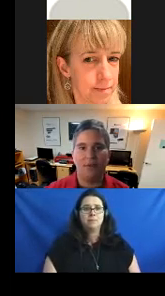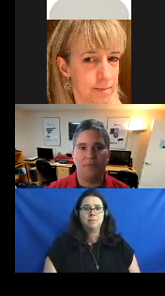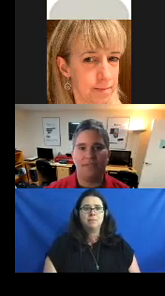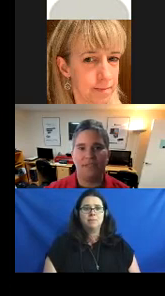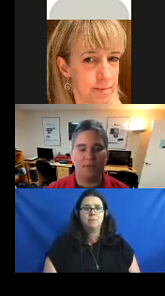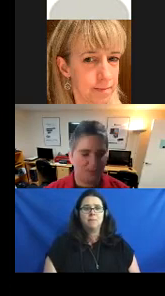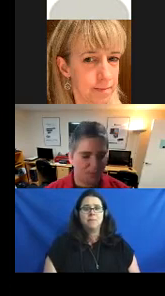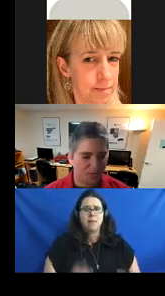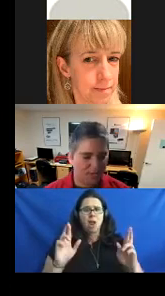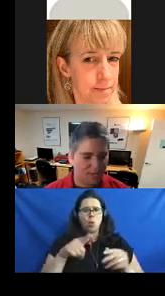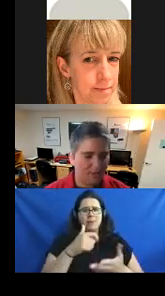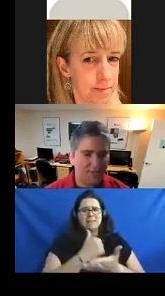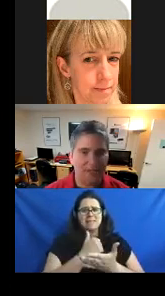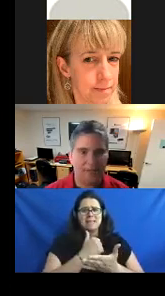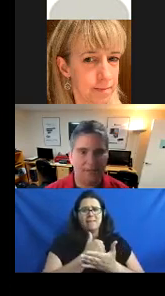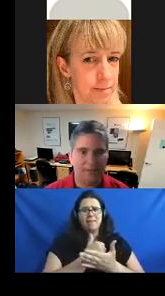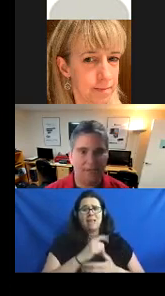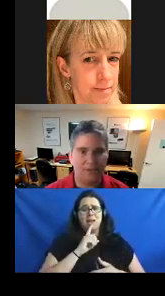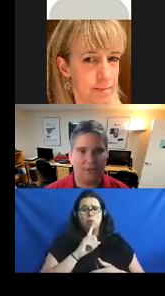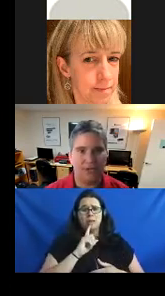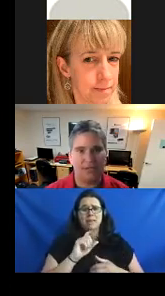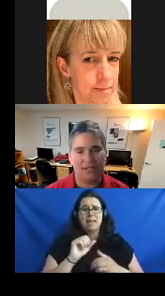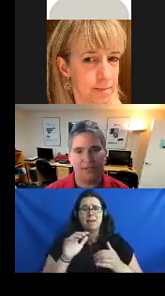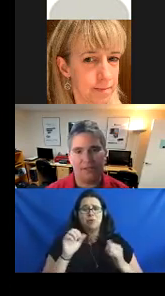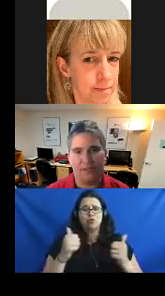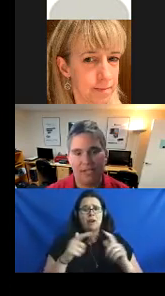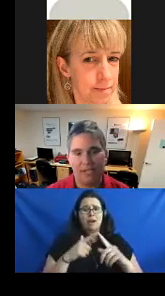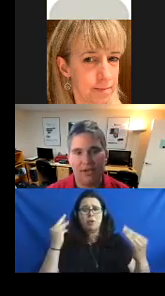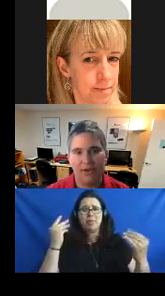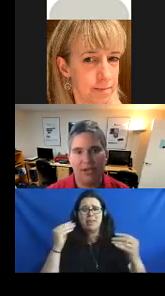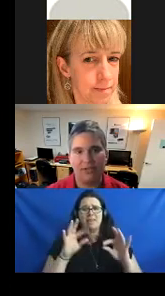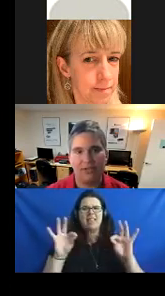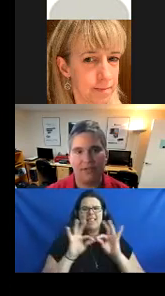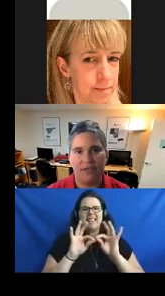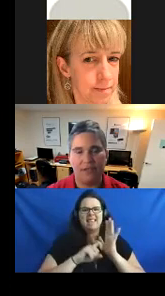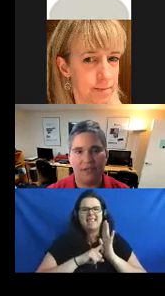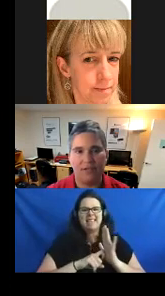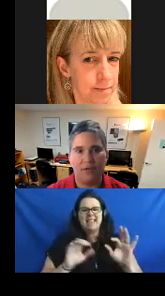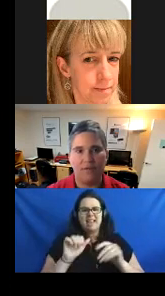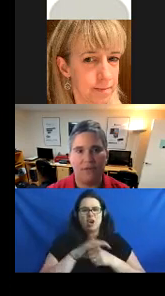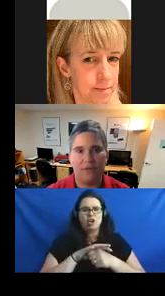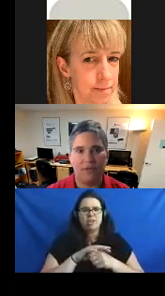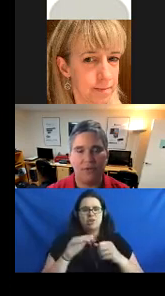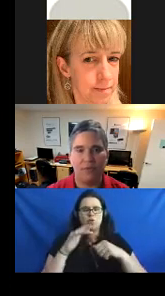I HOPE THIS IS HELPFUL. I TRIED TO THINK OF THE KEY AREAS JUST GIVING A GOOD OVERVIEW.